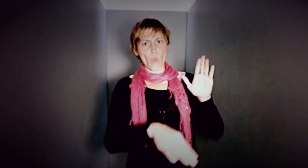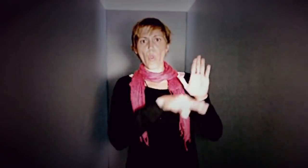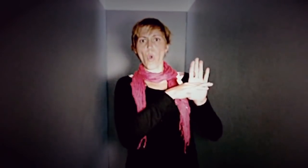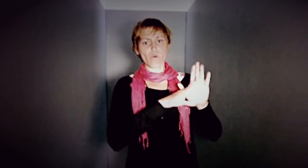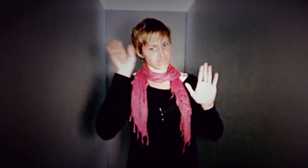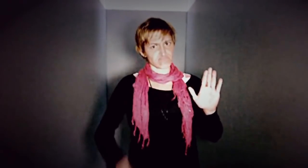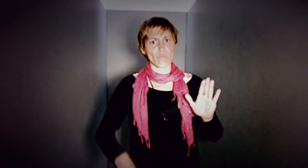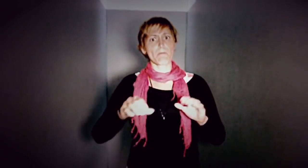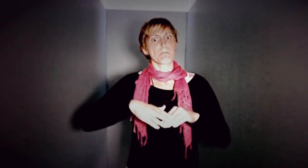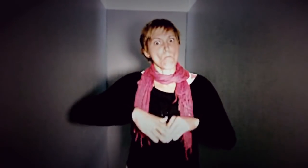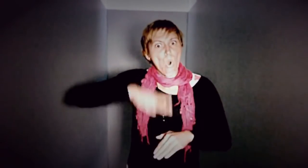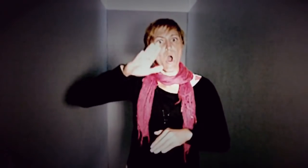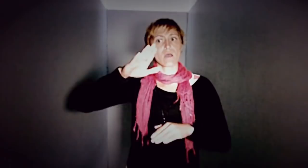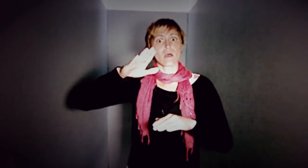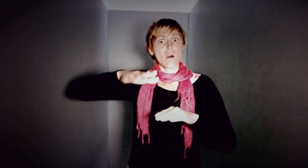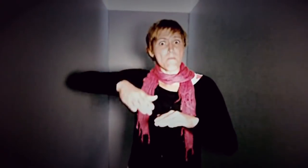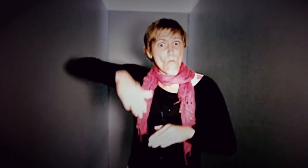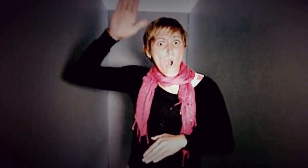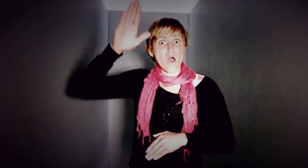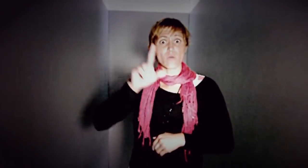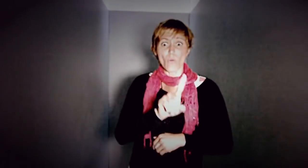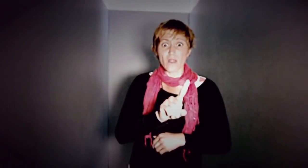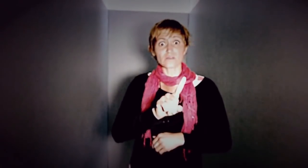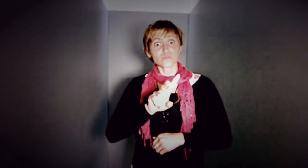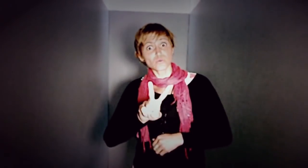was overruled and more days were added, turning